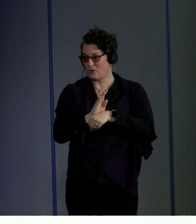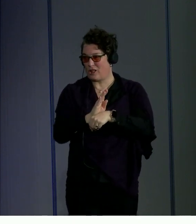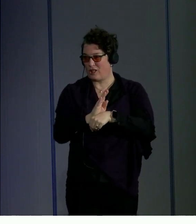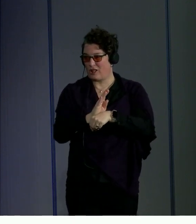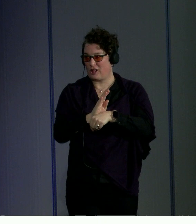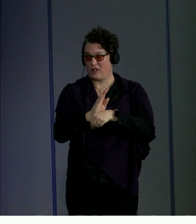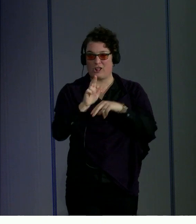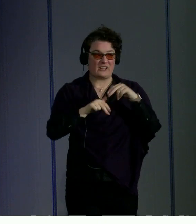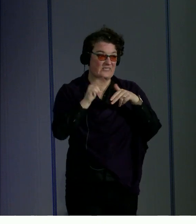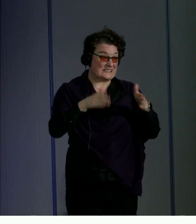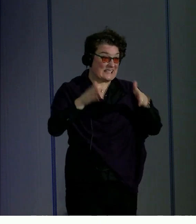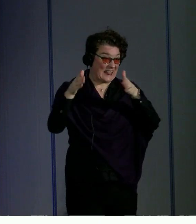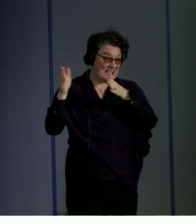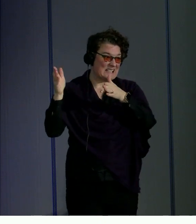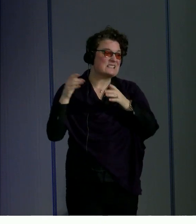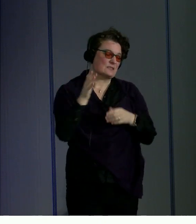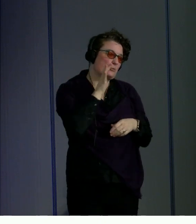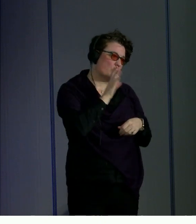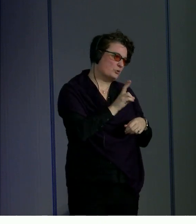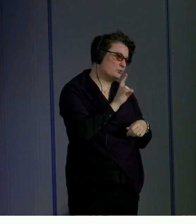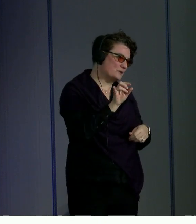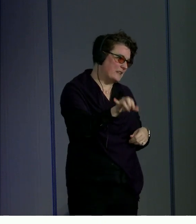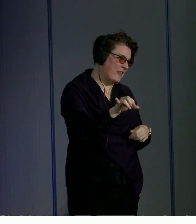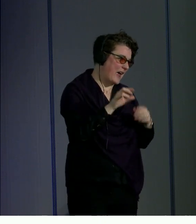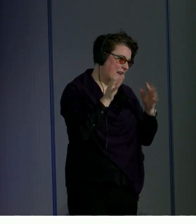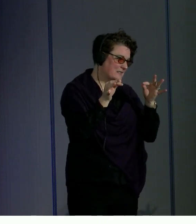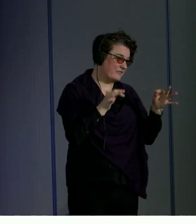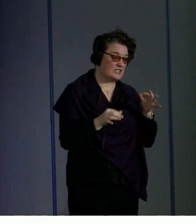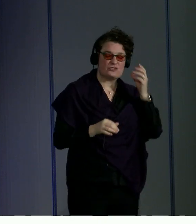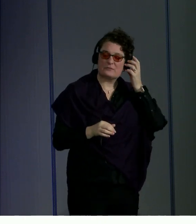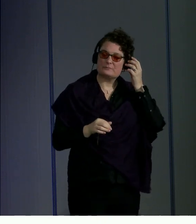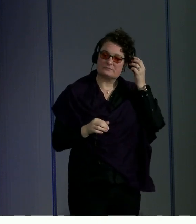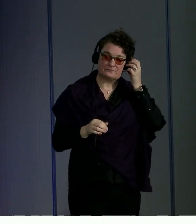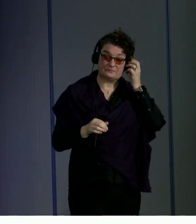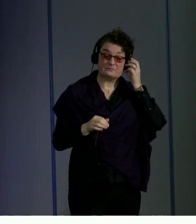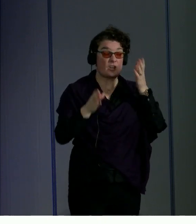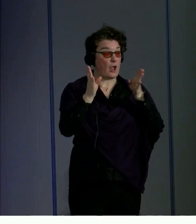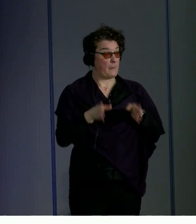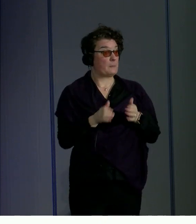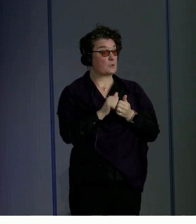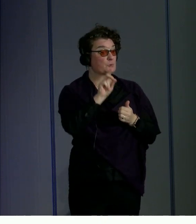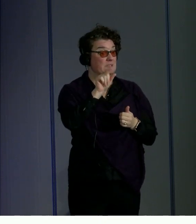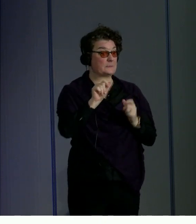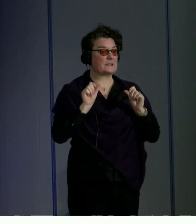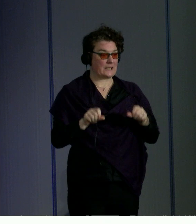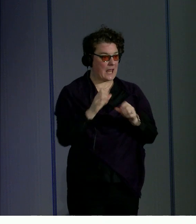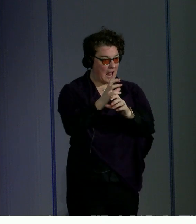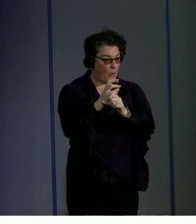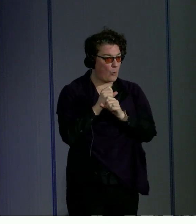facilities will be utilized. A person with a disability can acquire the same information,